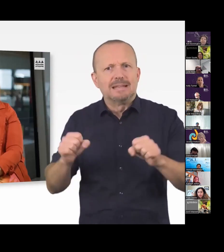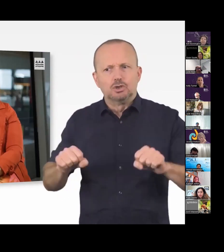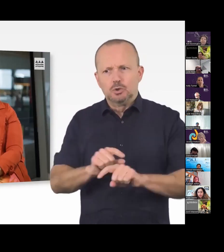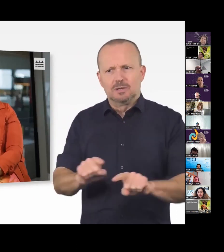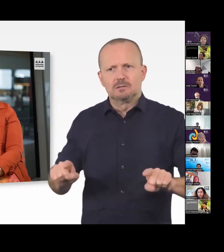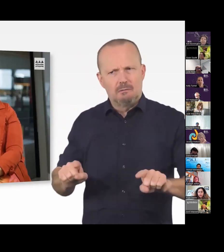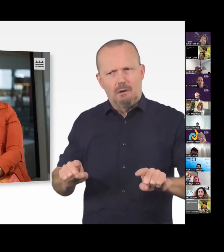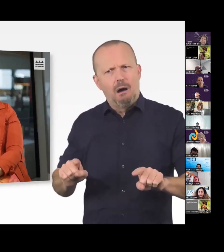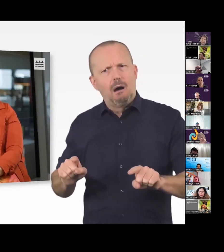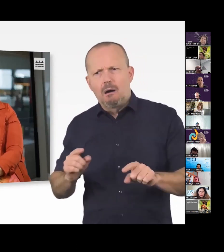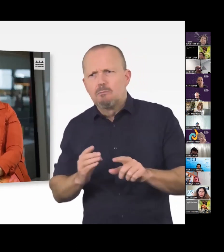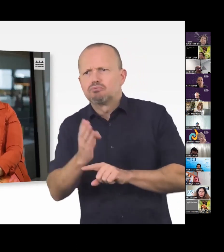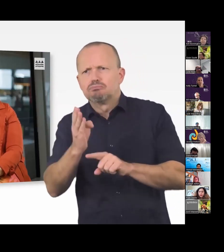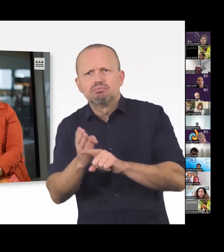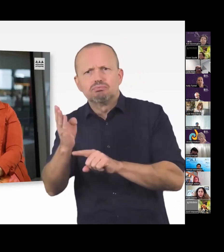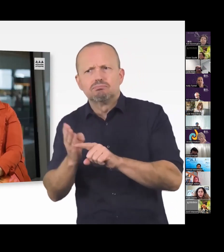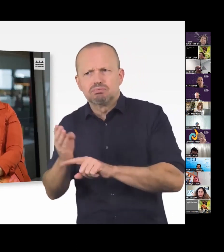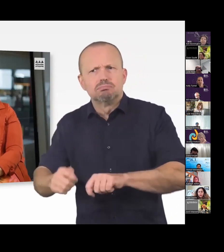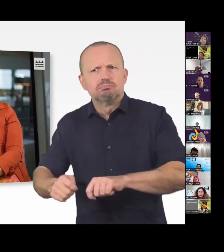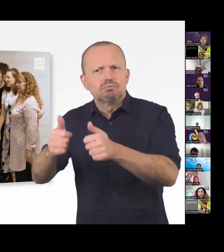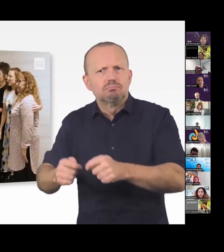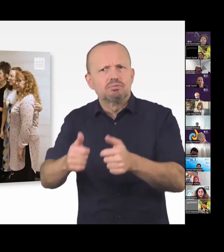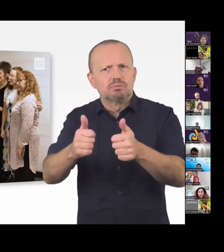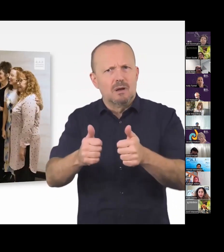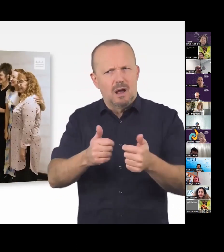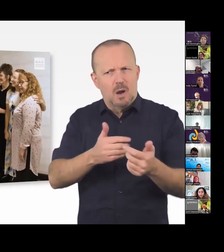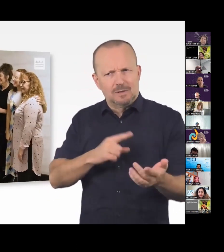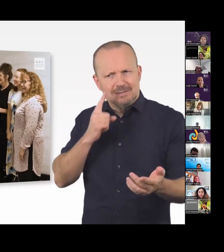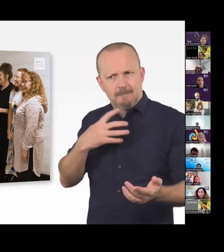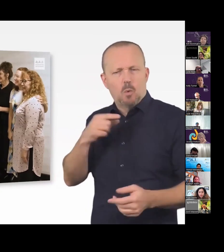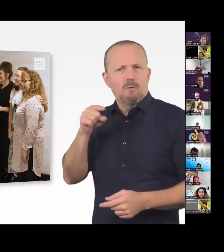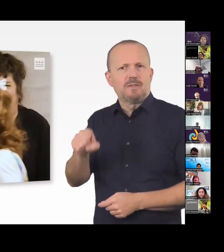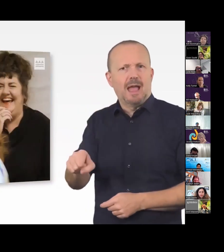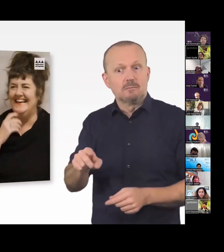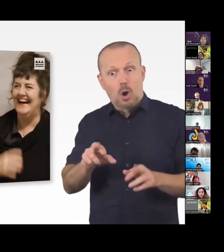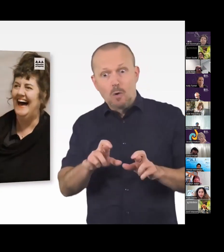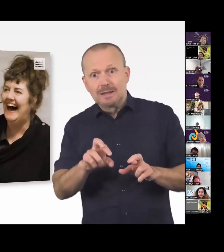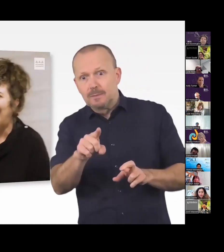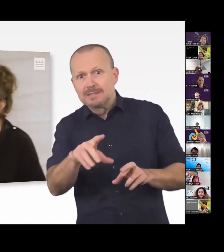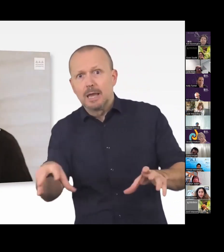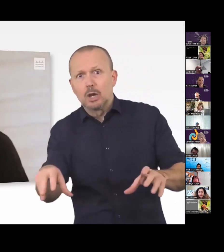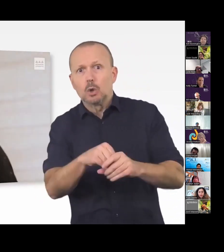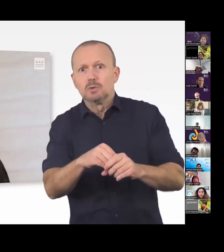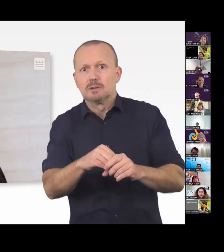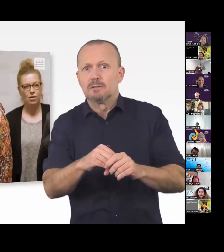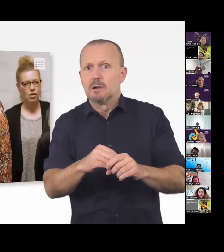I've taught many students that have gone on to do very well. And I'd like to see more of our kids succeeding